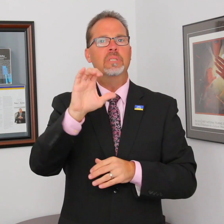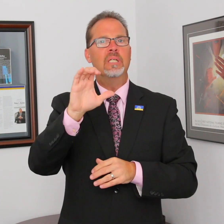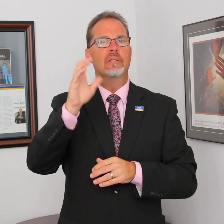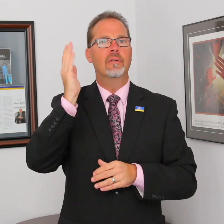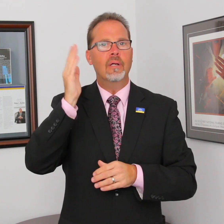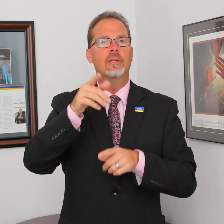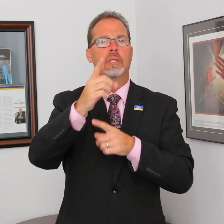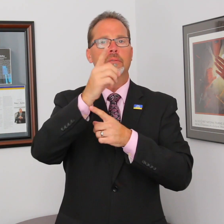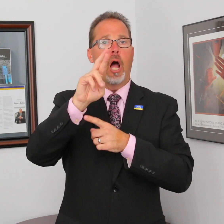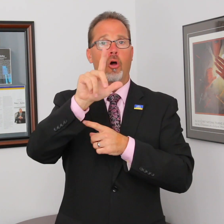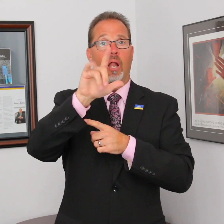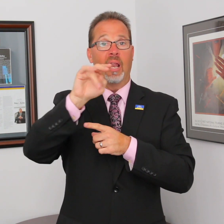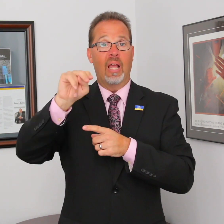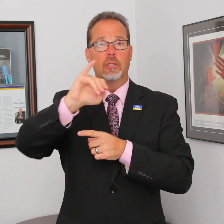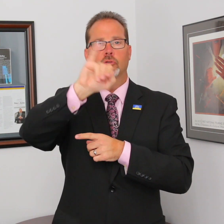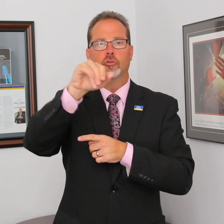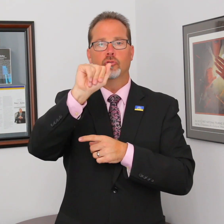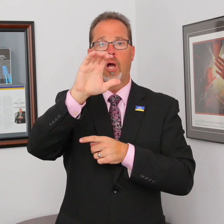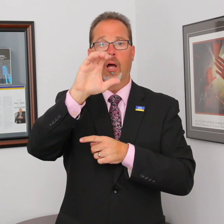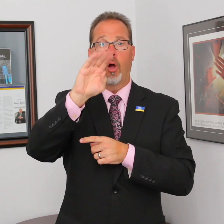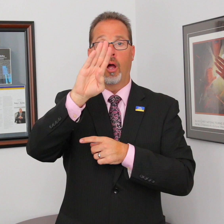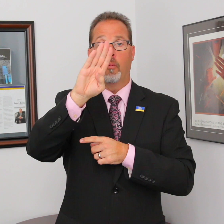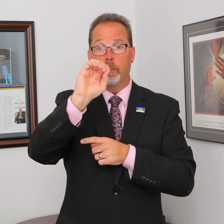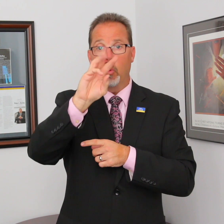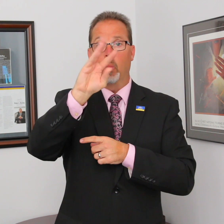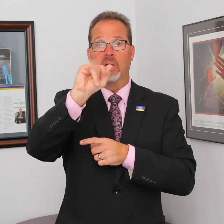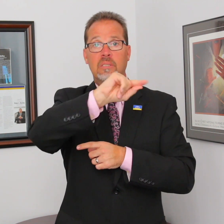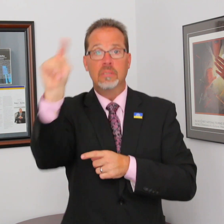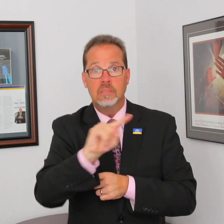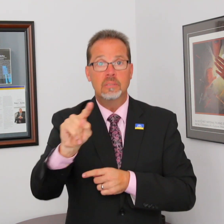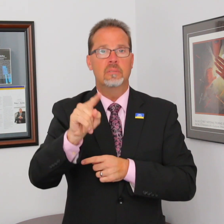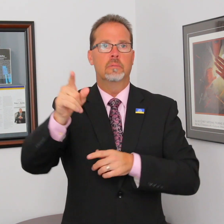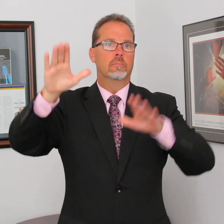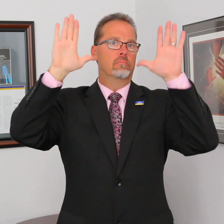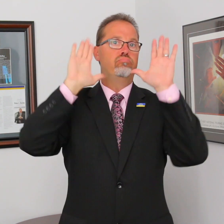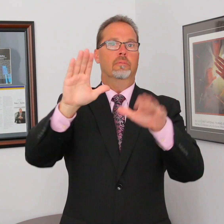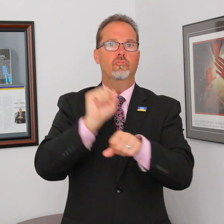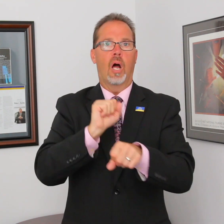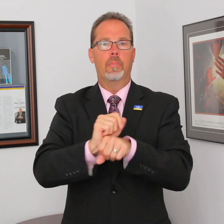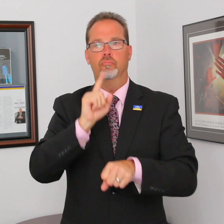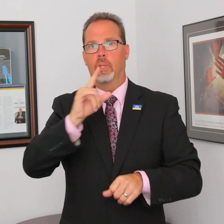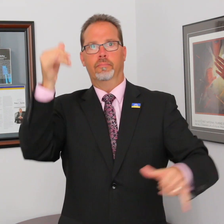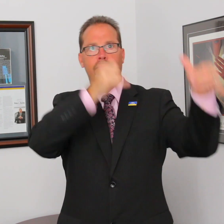participated and their emcee was Dr. Lynn Jacobowitz. She was wonderful and did